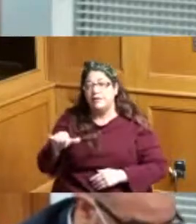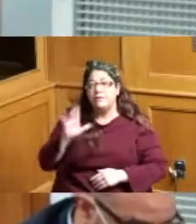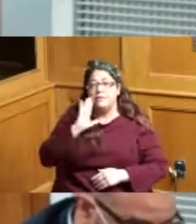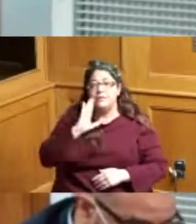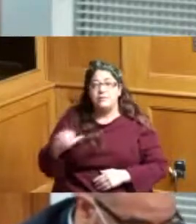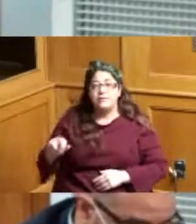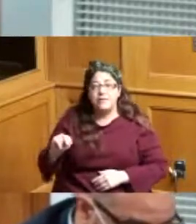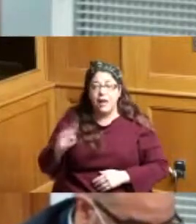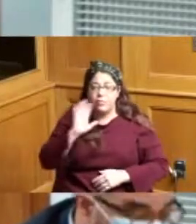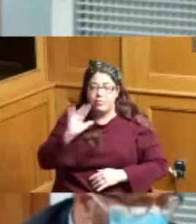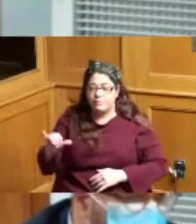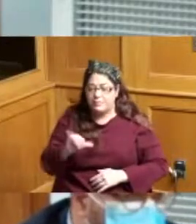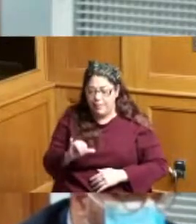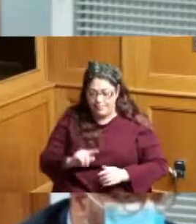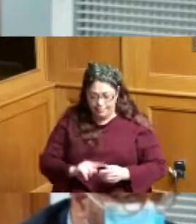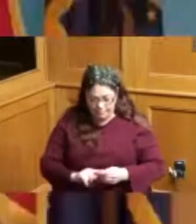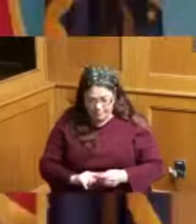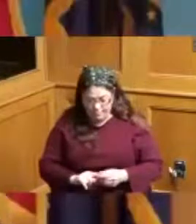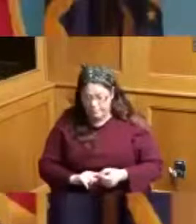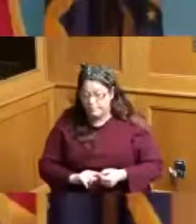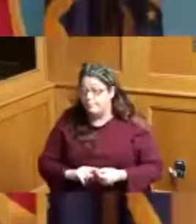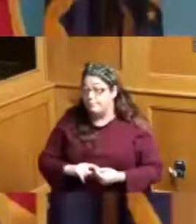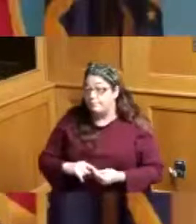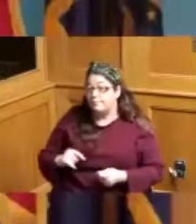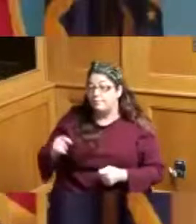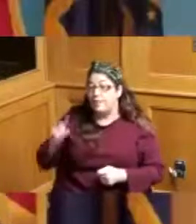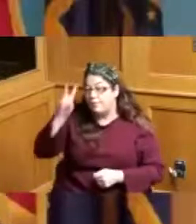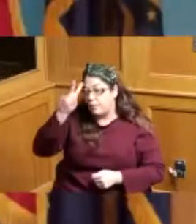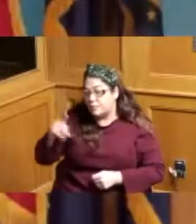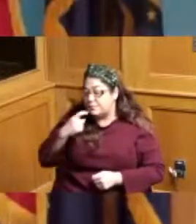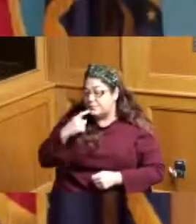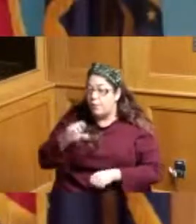awesome I just want to bring that out so people know that we're still working together so thank